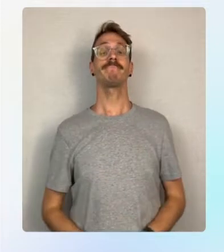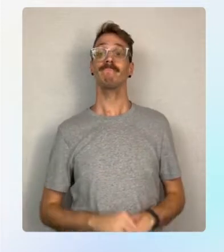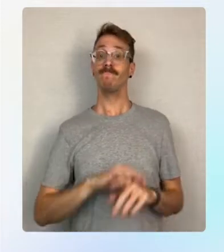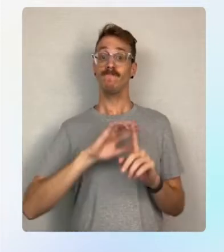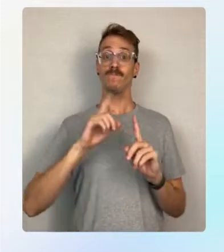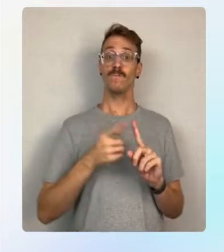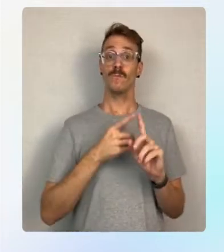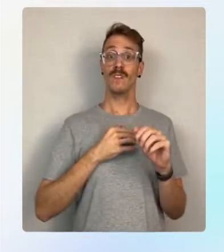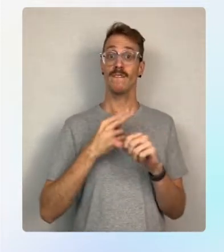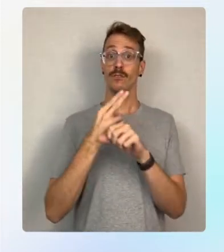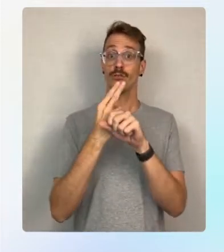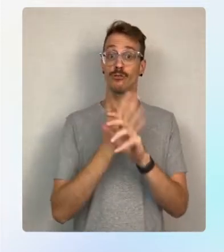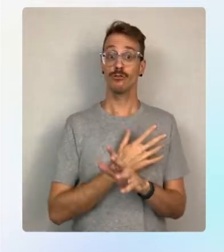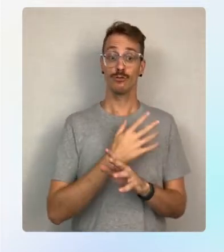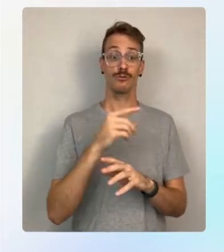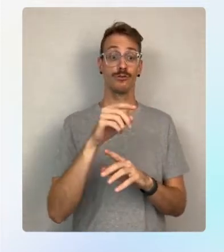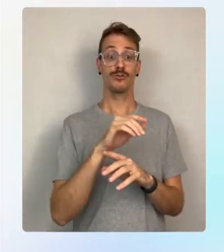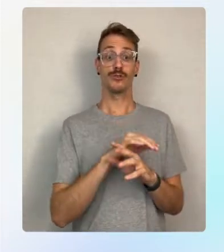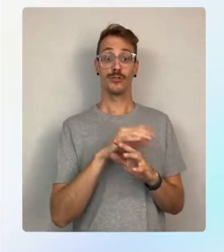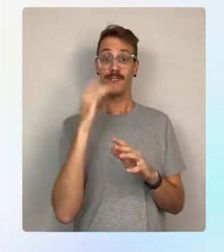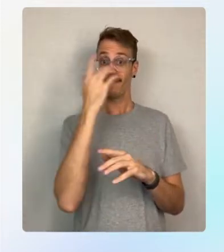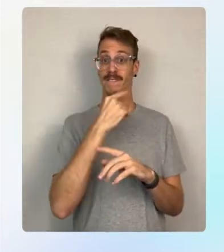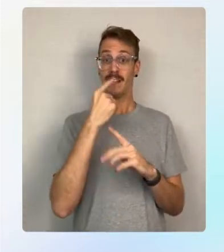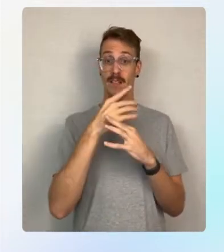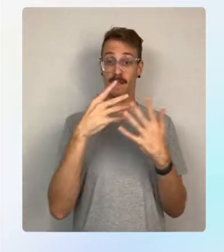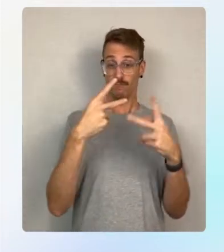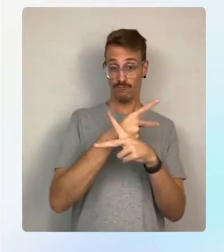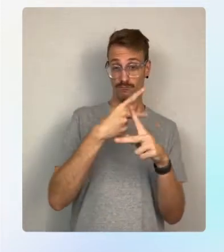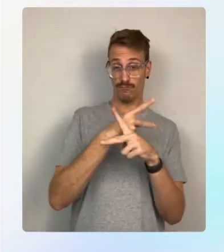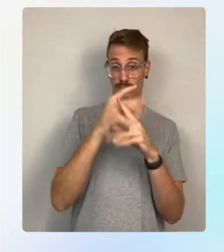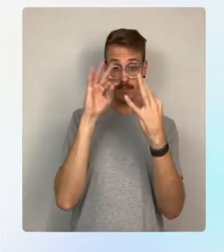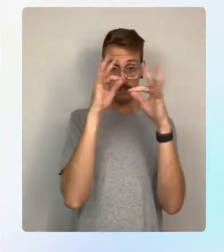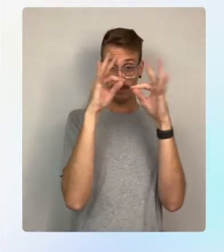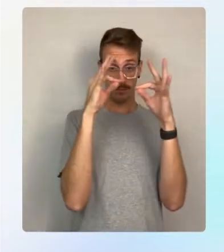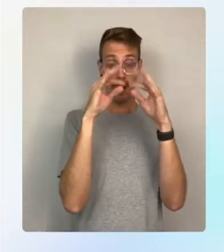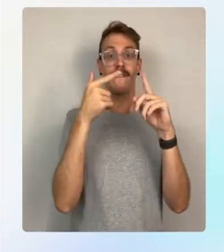First, we have the user's gaze computed from eye camera images.